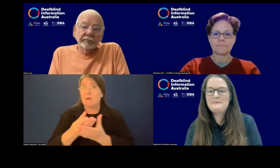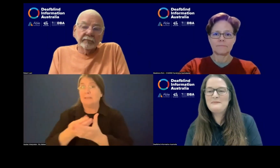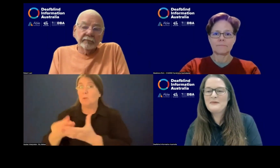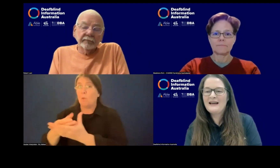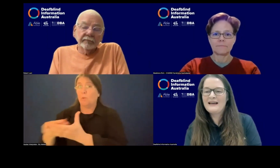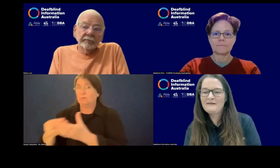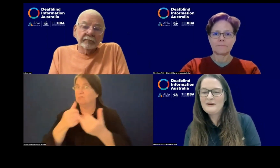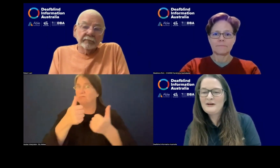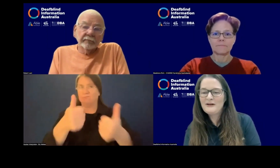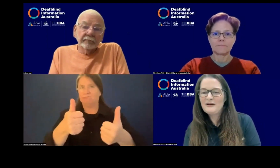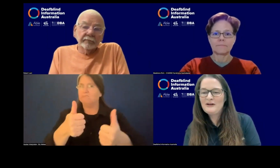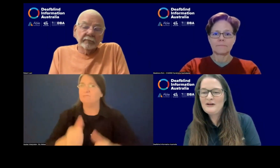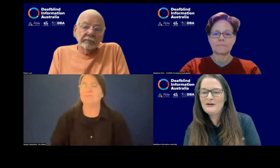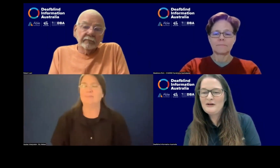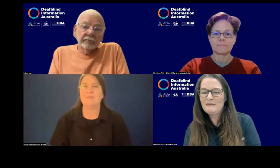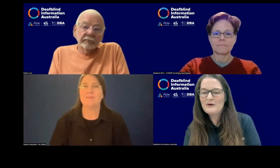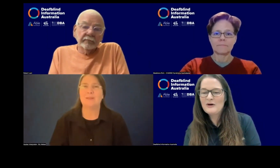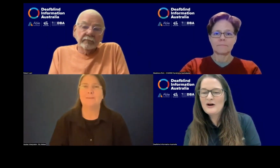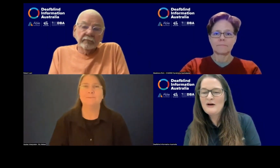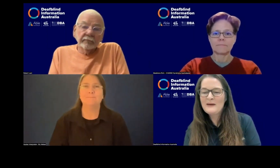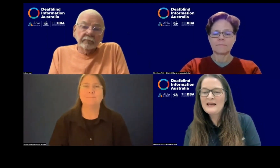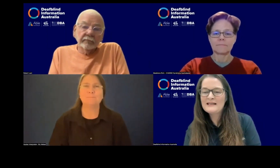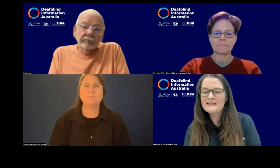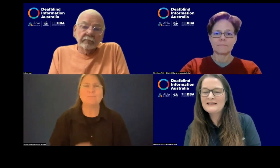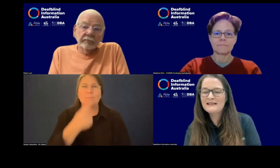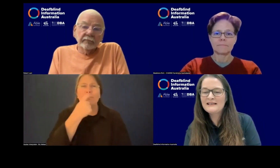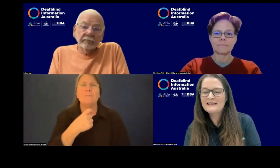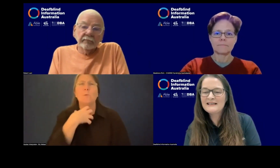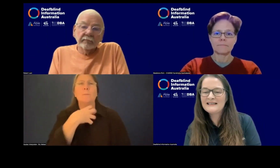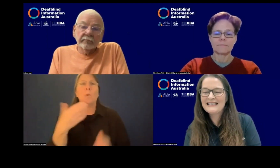A few more comments.